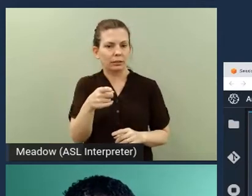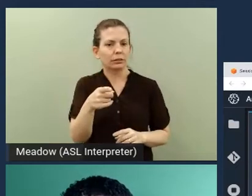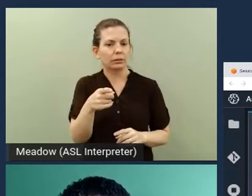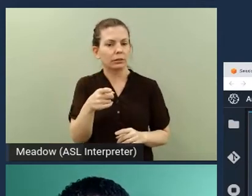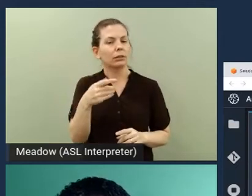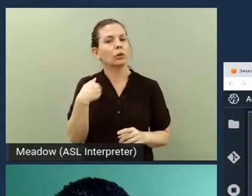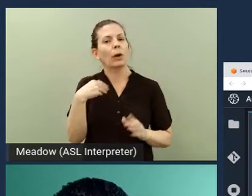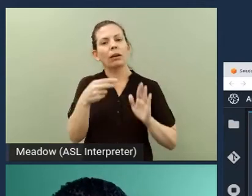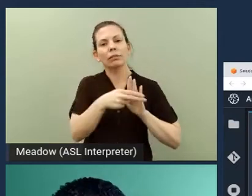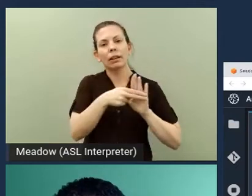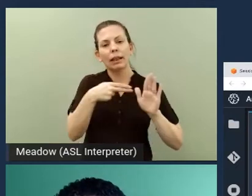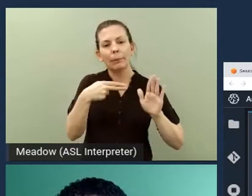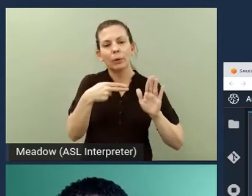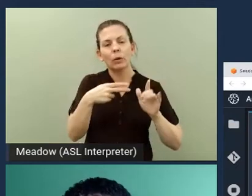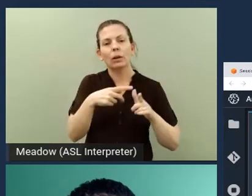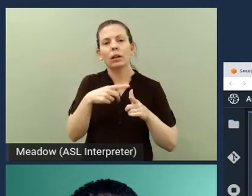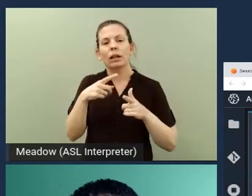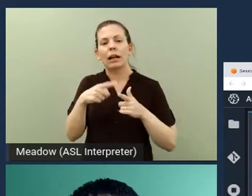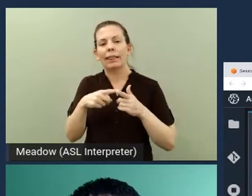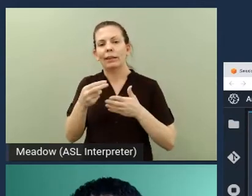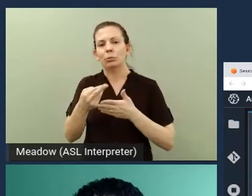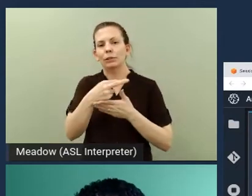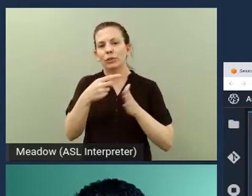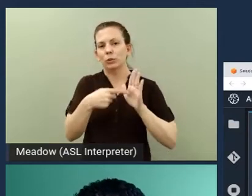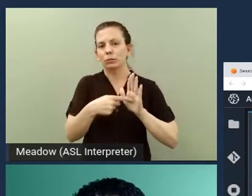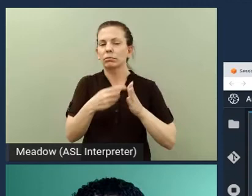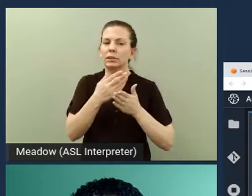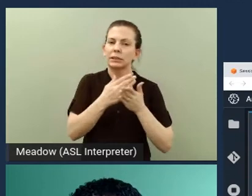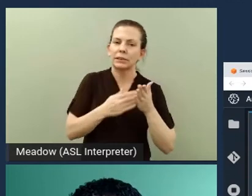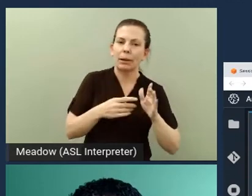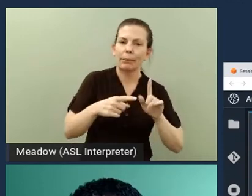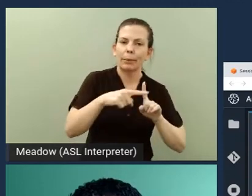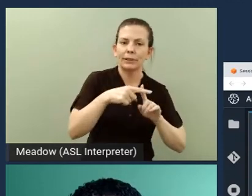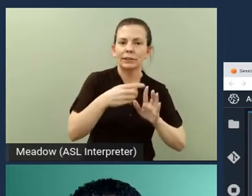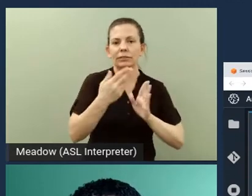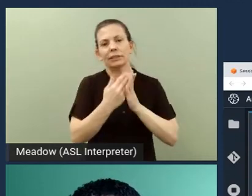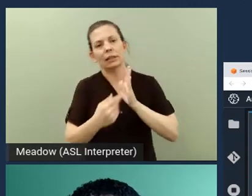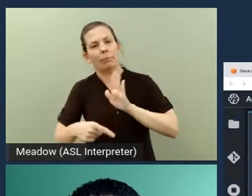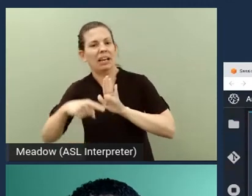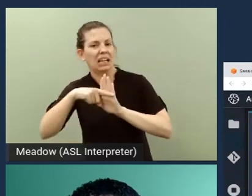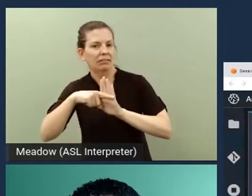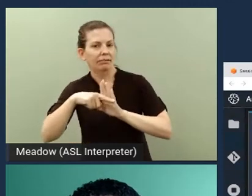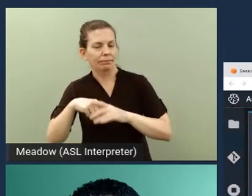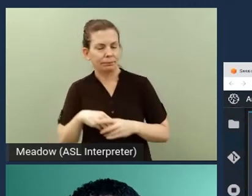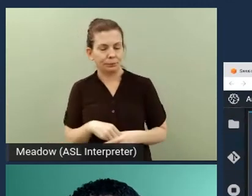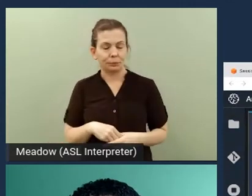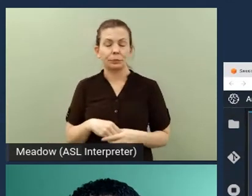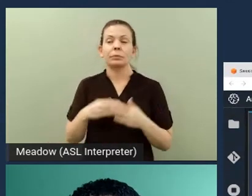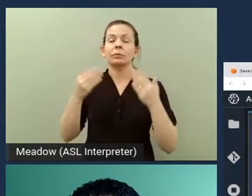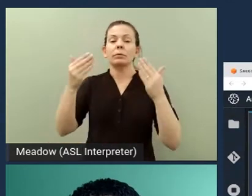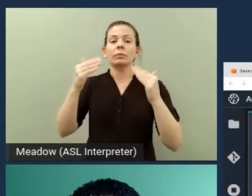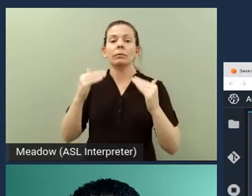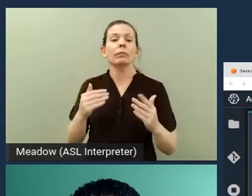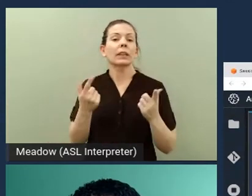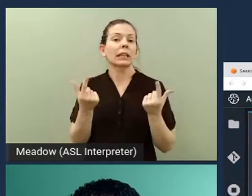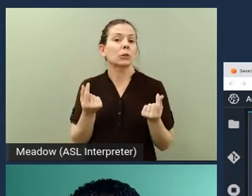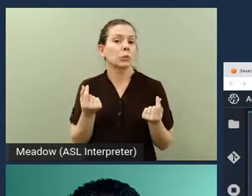the label and then you have the review. So, some labels are positive, some labels are negative. Now the next step in this process is we have